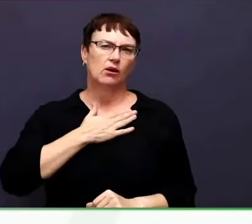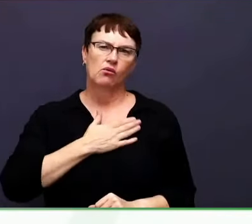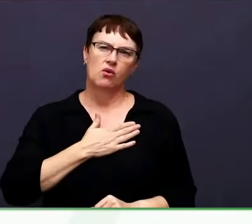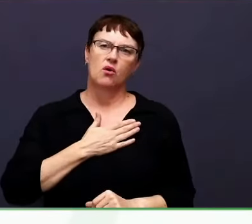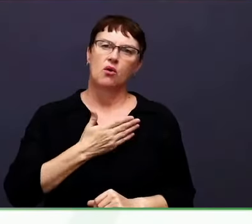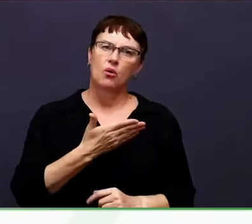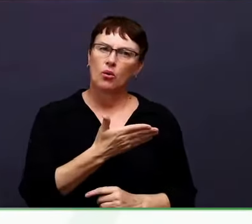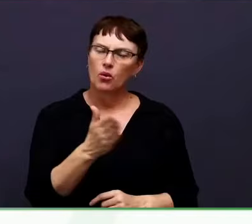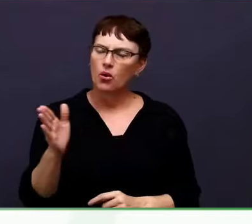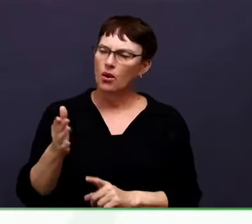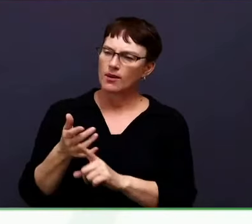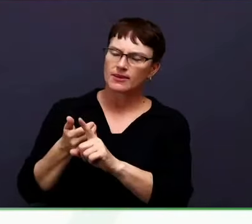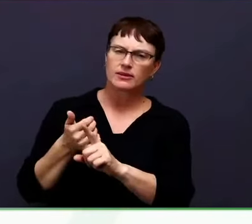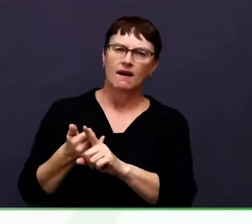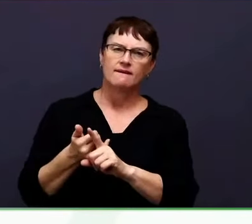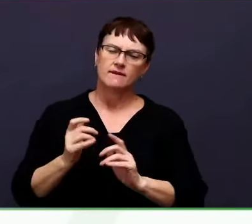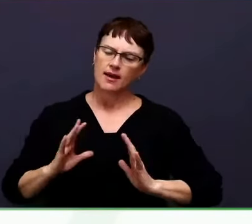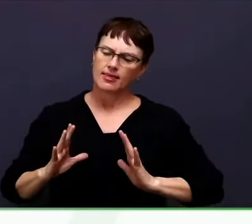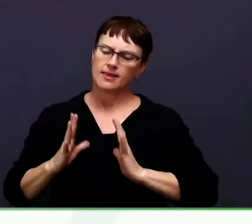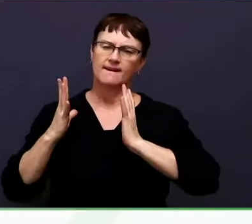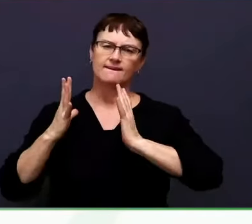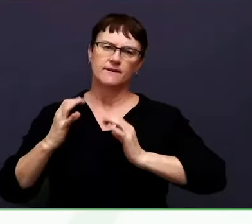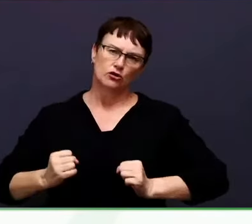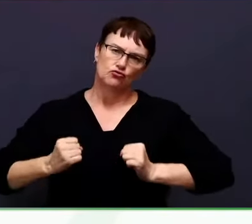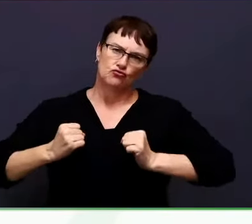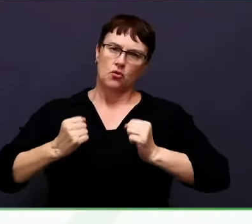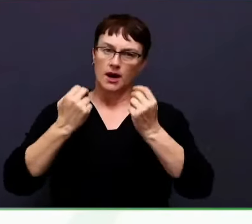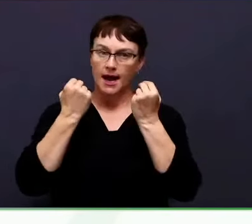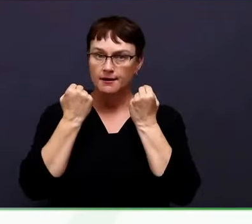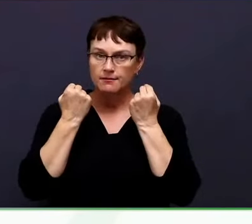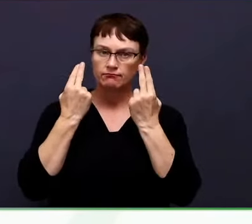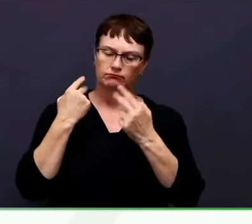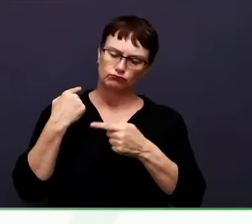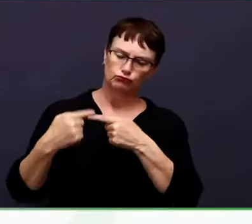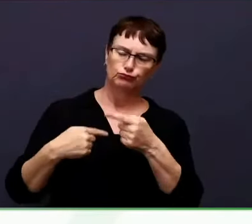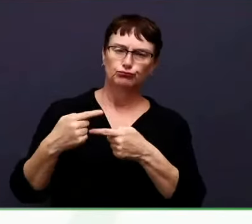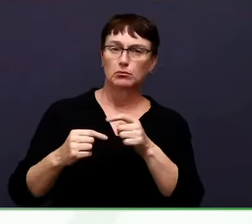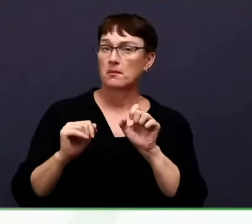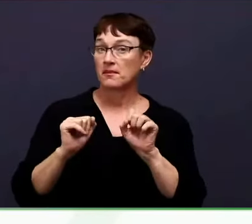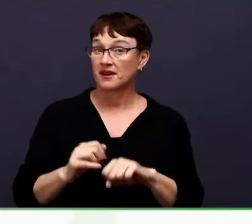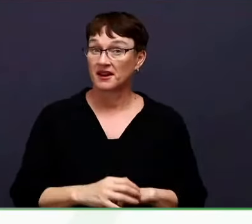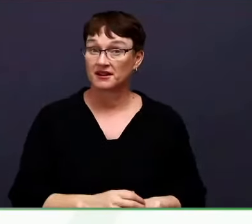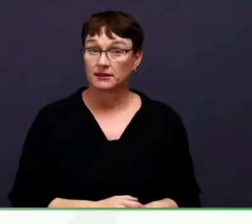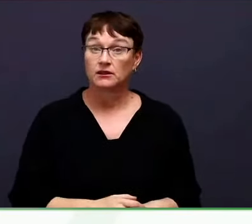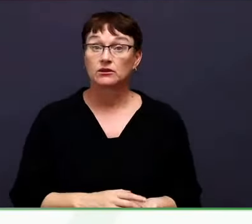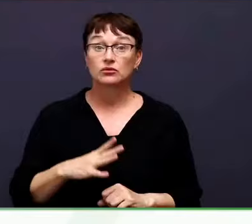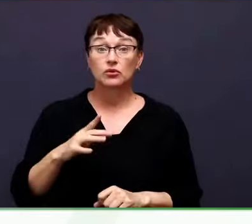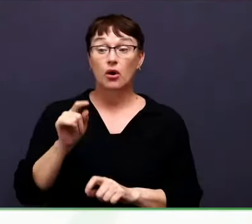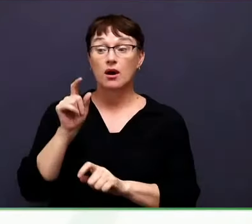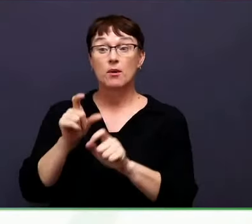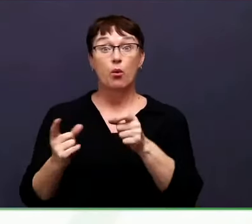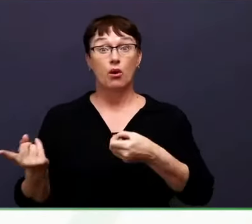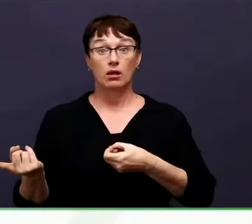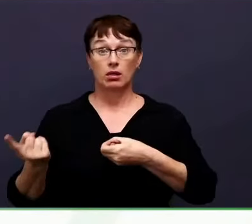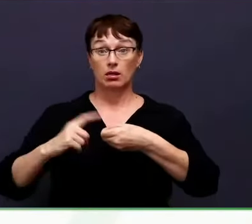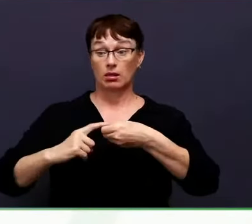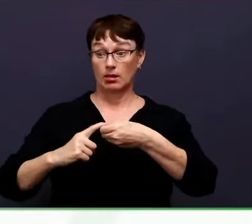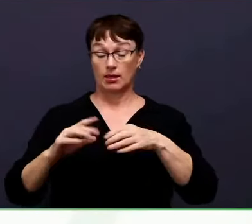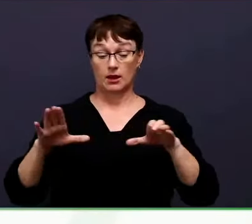We provide the group, the group participants with training, which gives them tools to be group leaders.